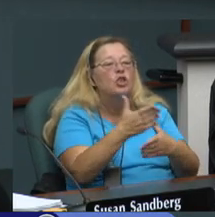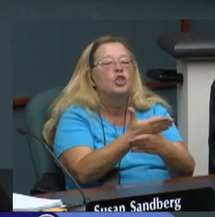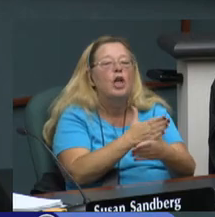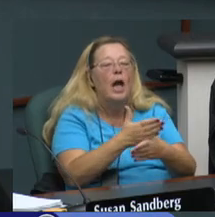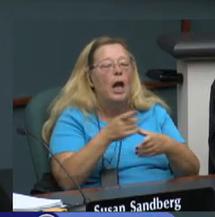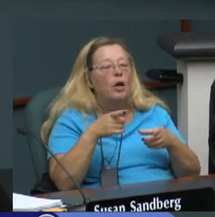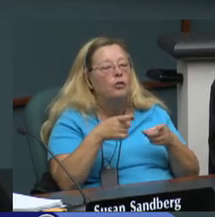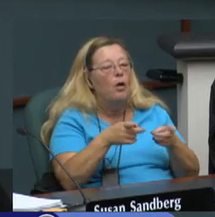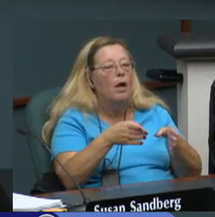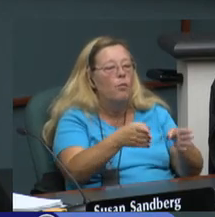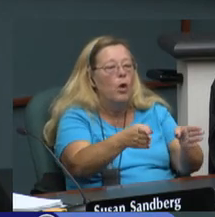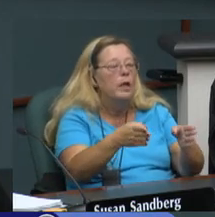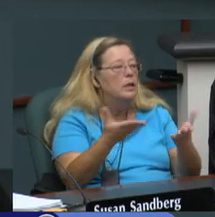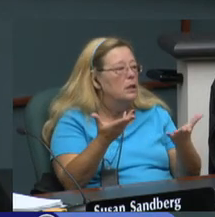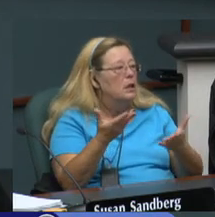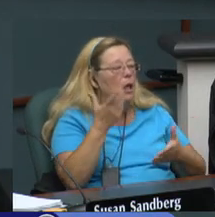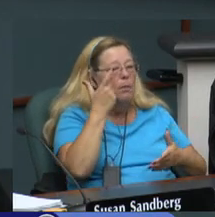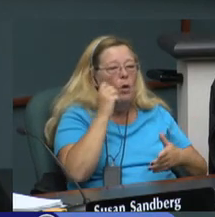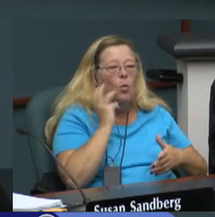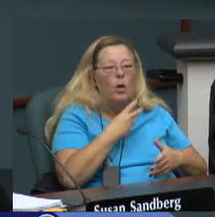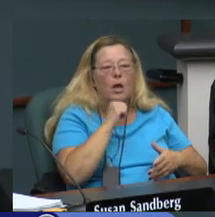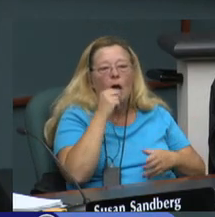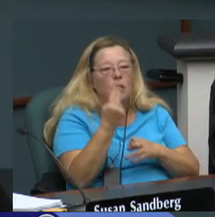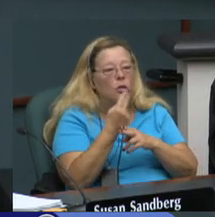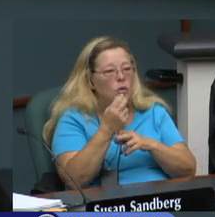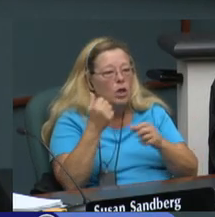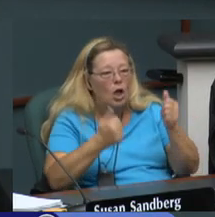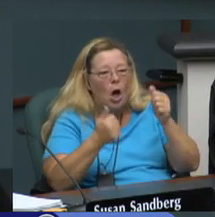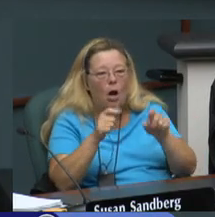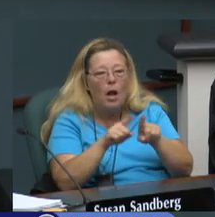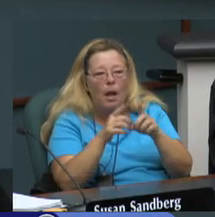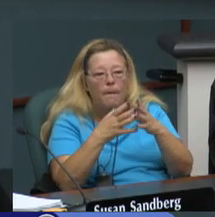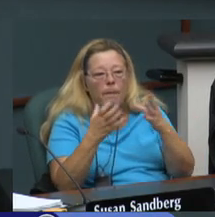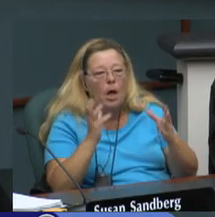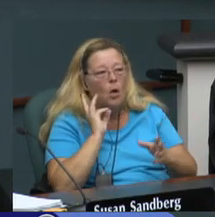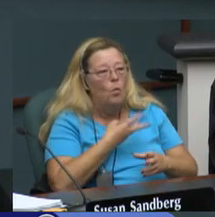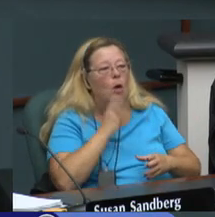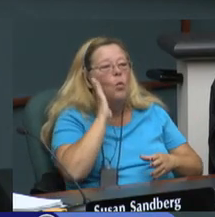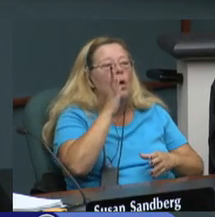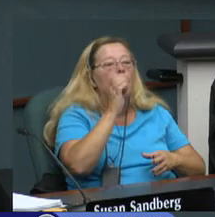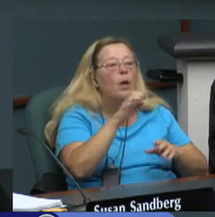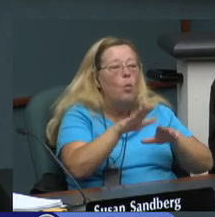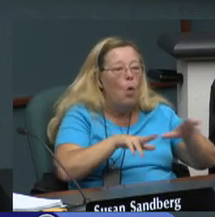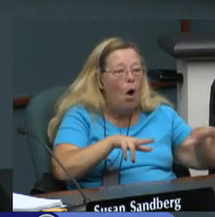we're gonna not be using cars as much we're going to be walking and what makes